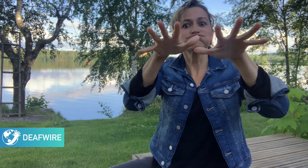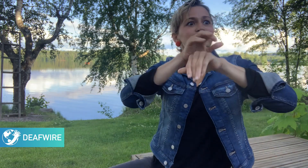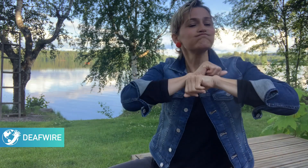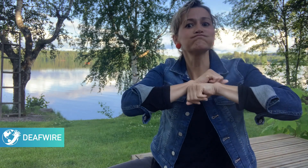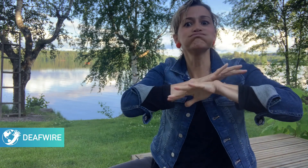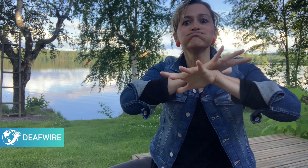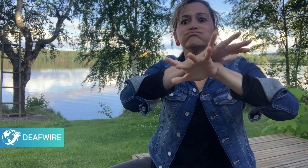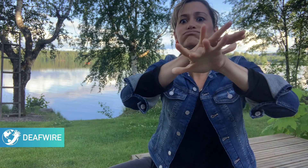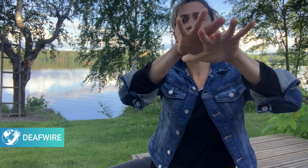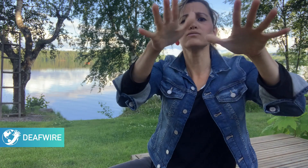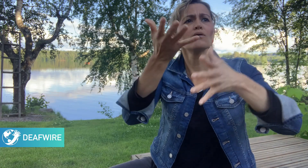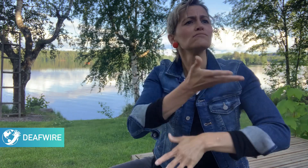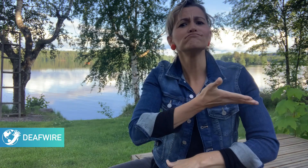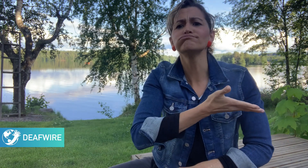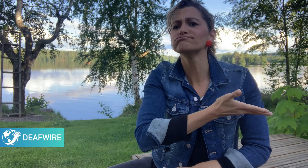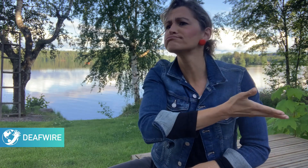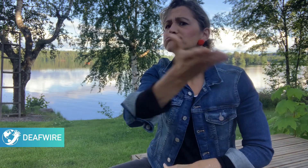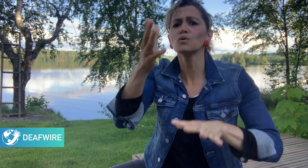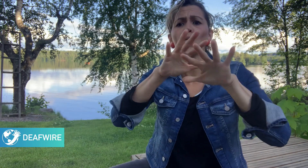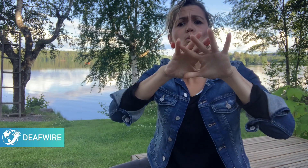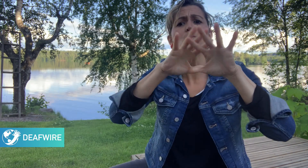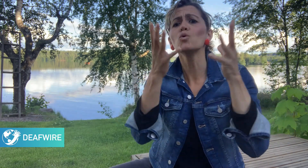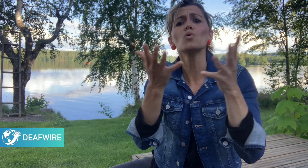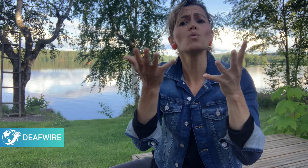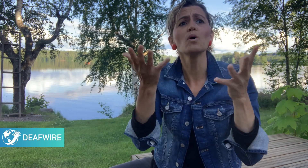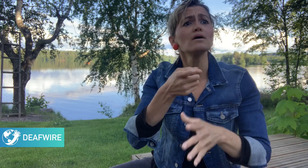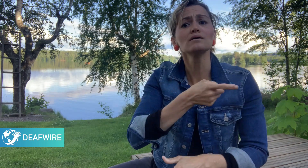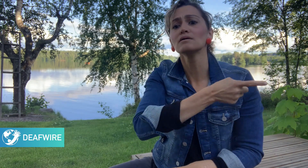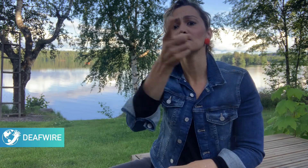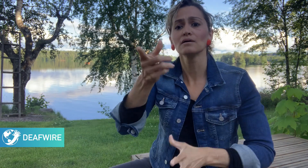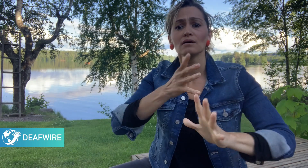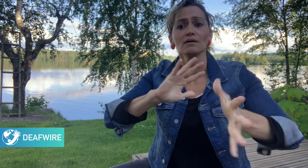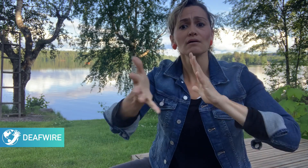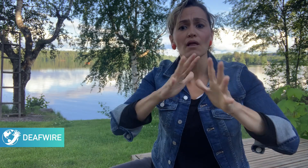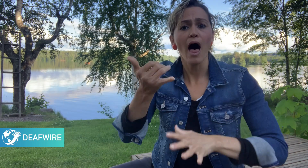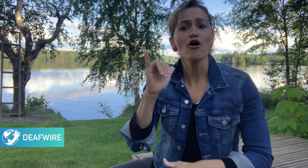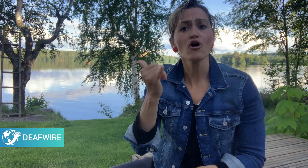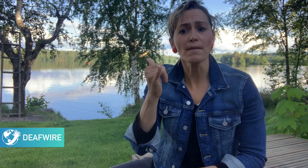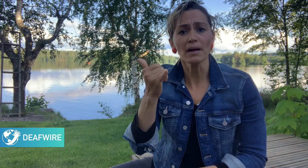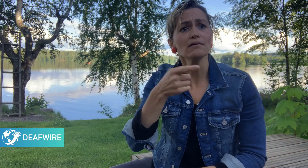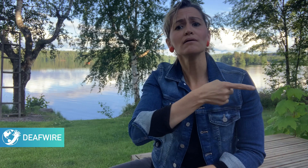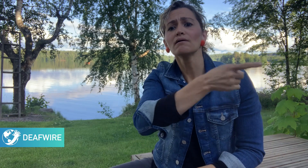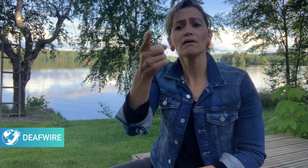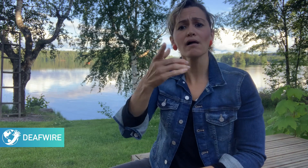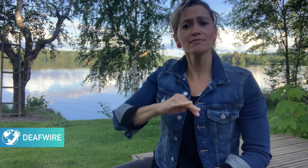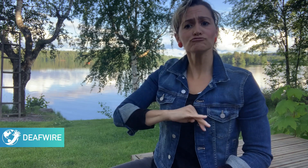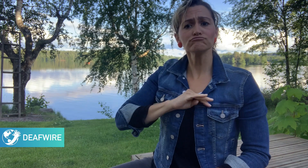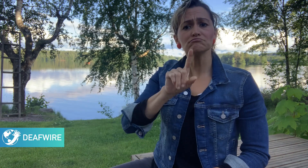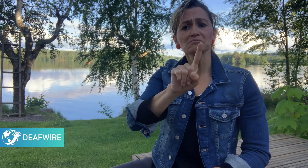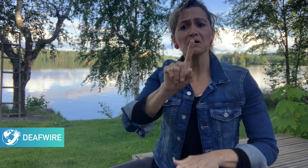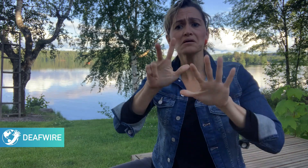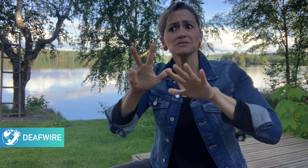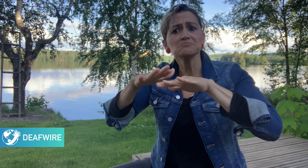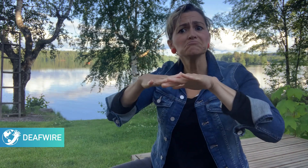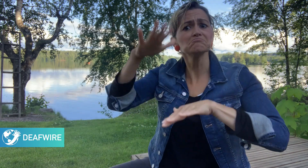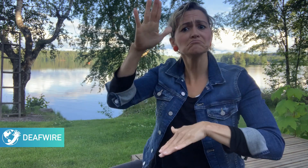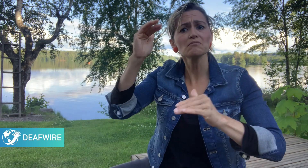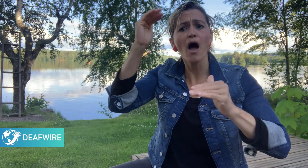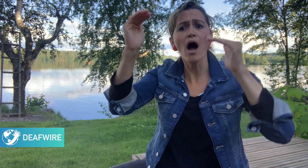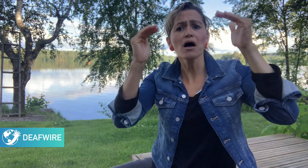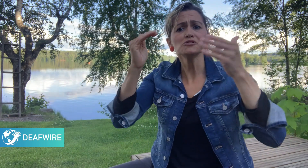of reliable information for Deaf adults